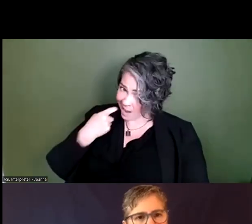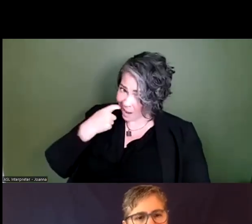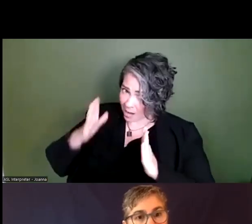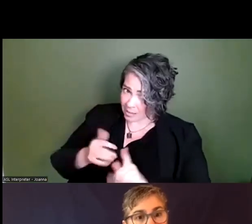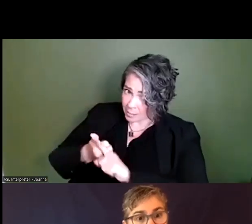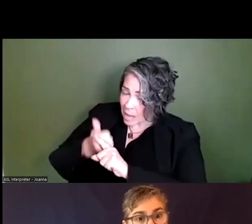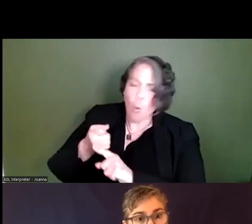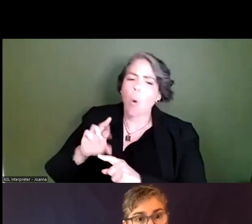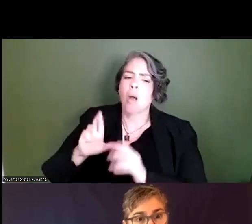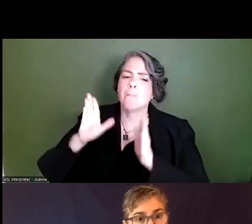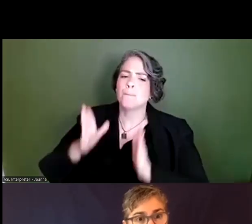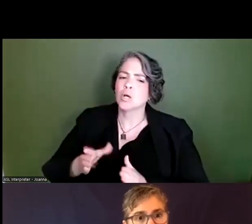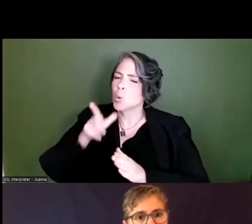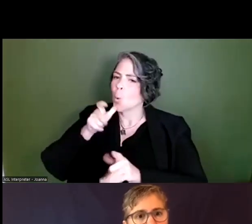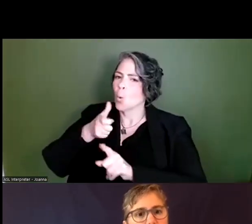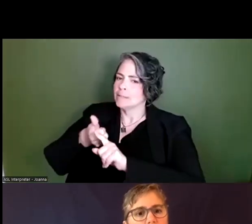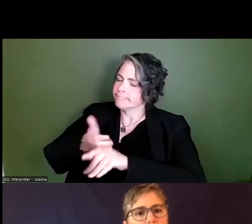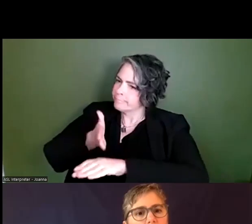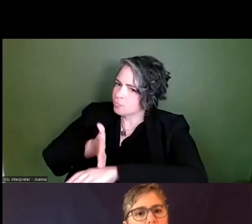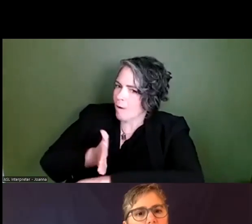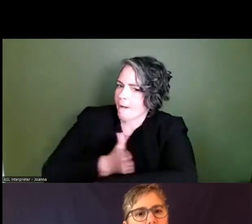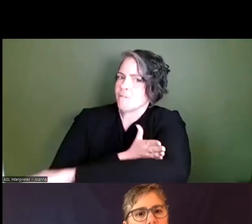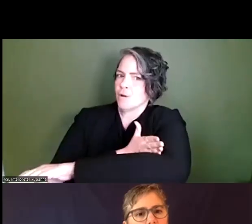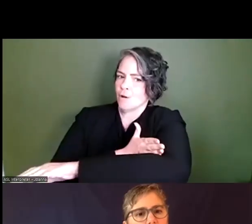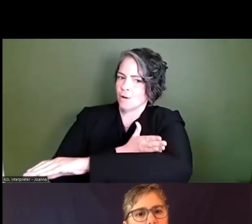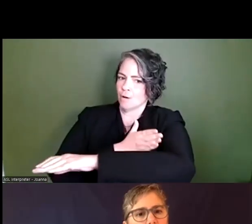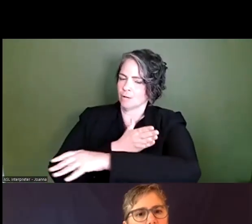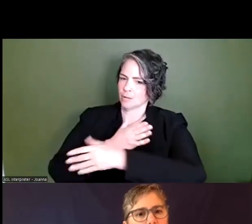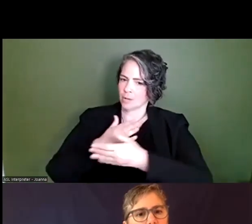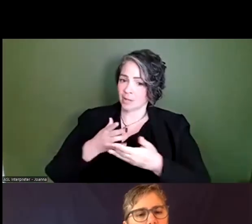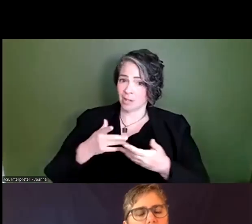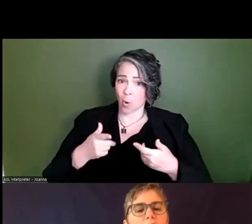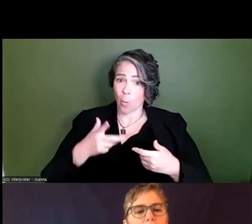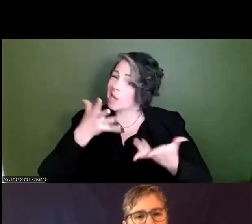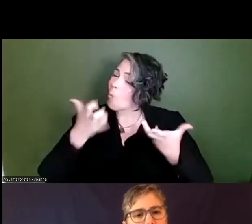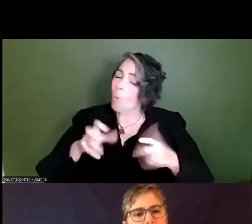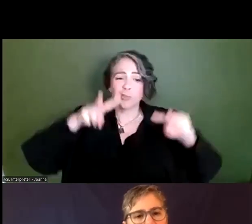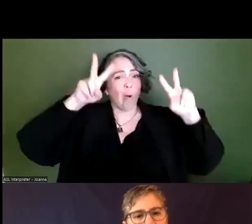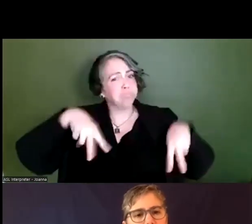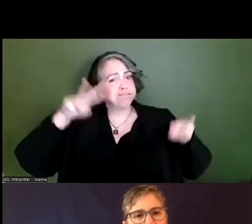You know, so we don't want to dehumanize people through language. We want to use humanizing